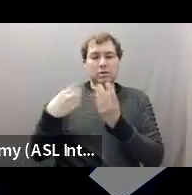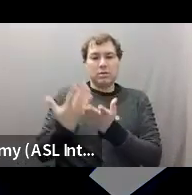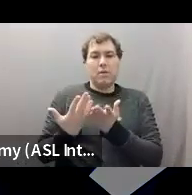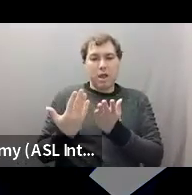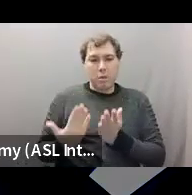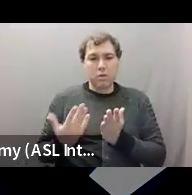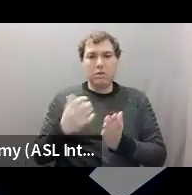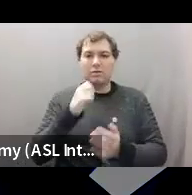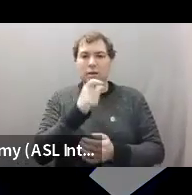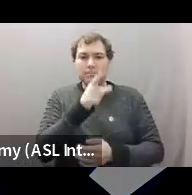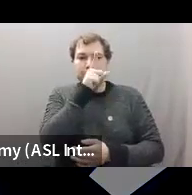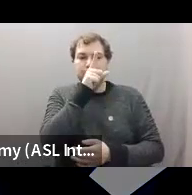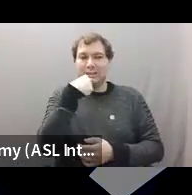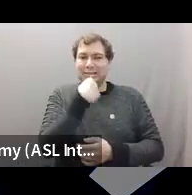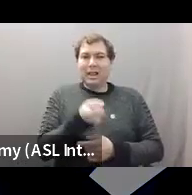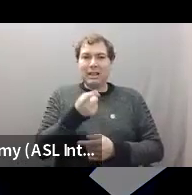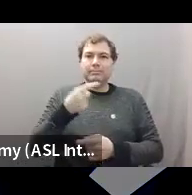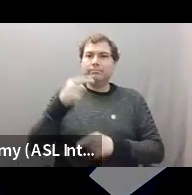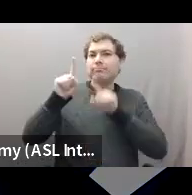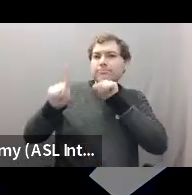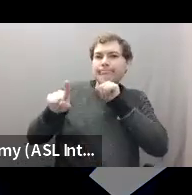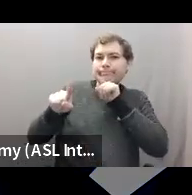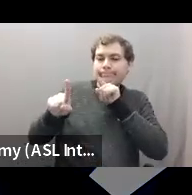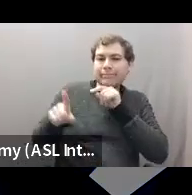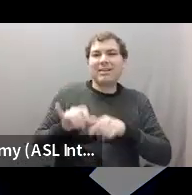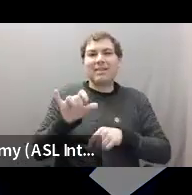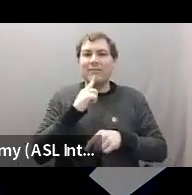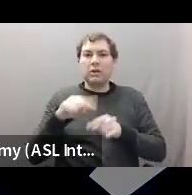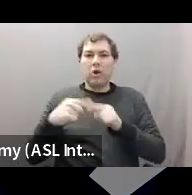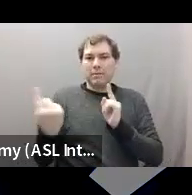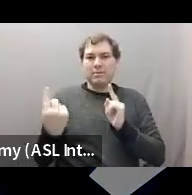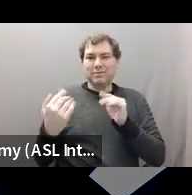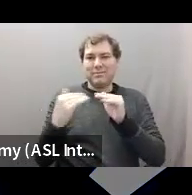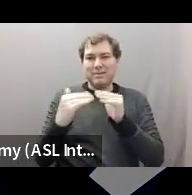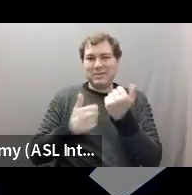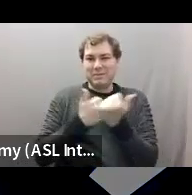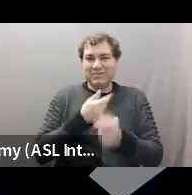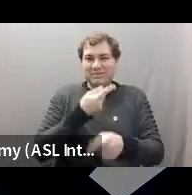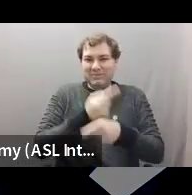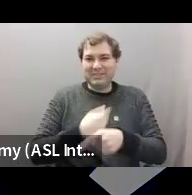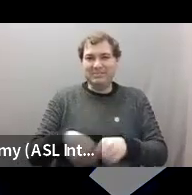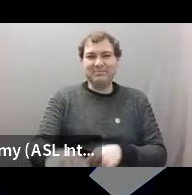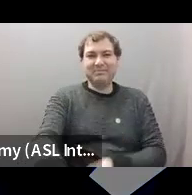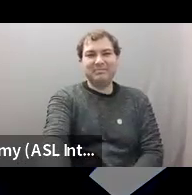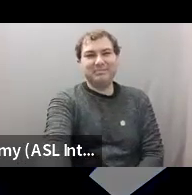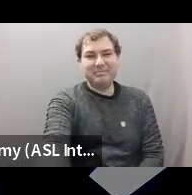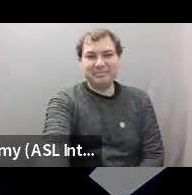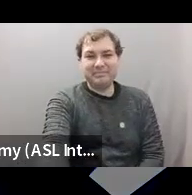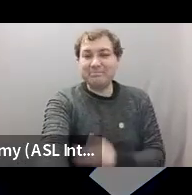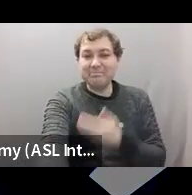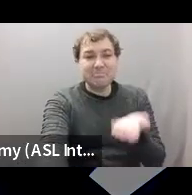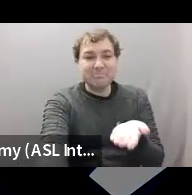Linda Pogue: telling people what to do? Which is this sort of very opposite of peer support? I wonder if people have got their own versions of